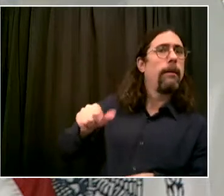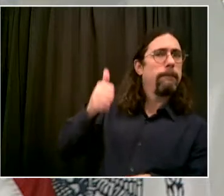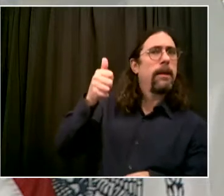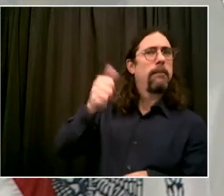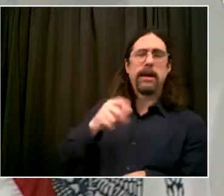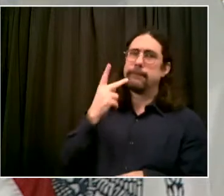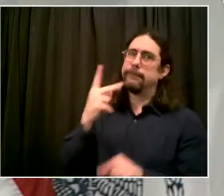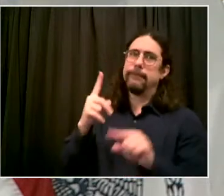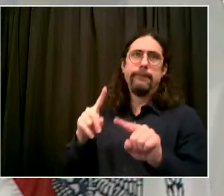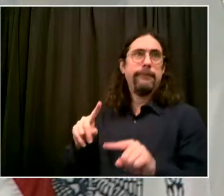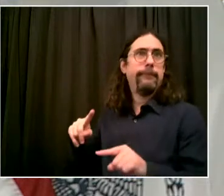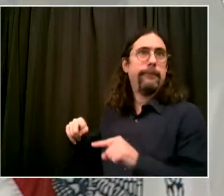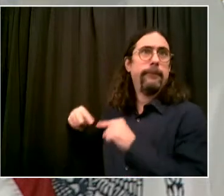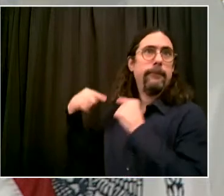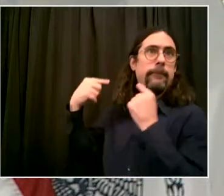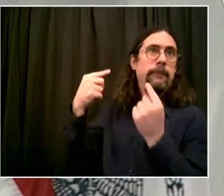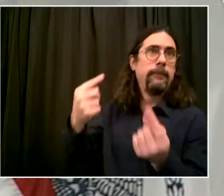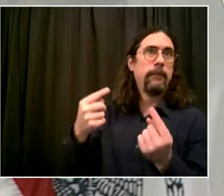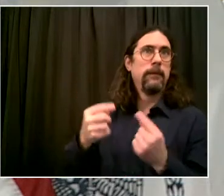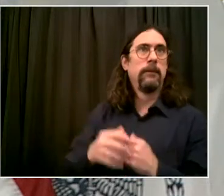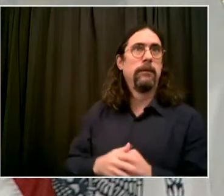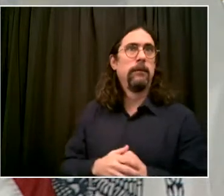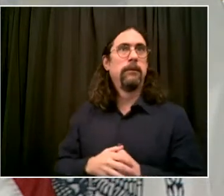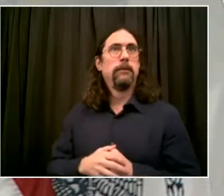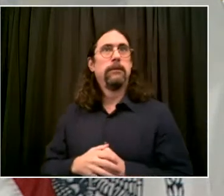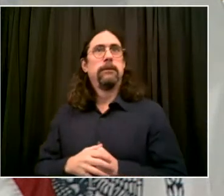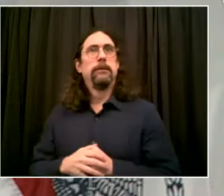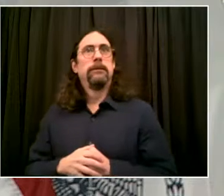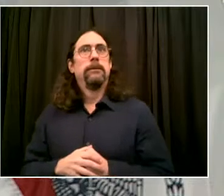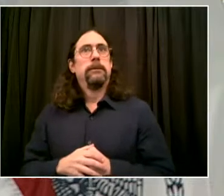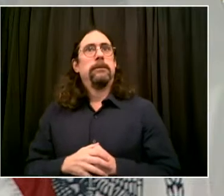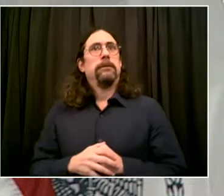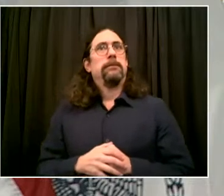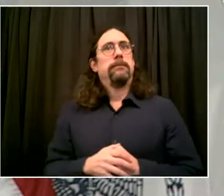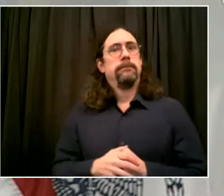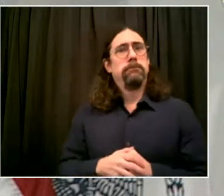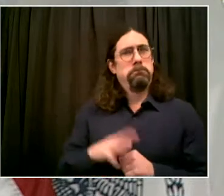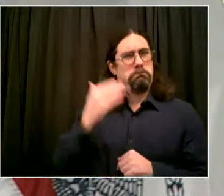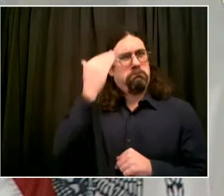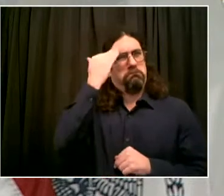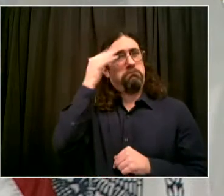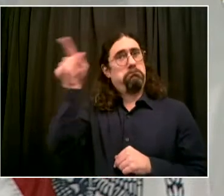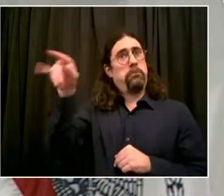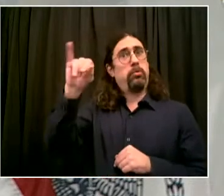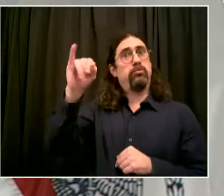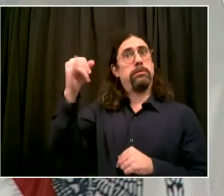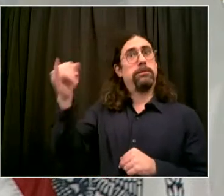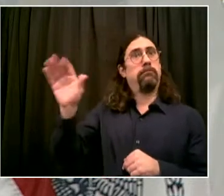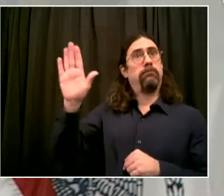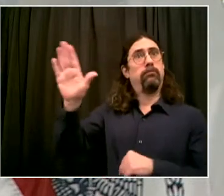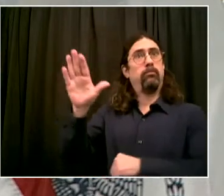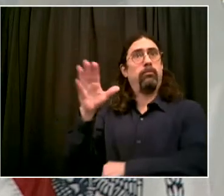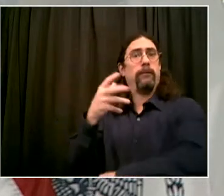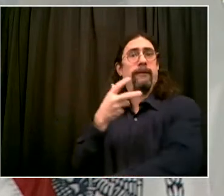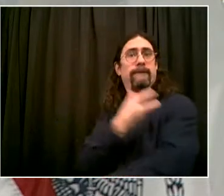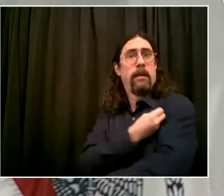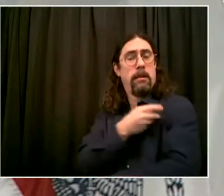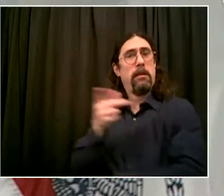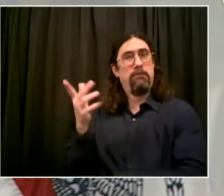TO PASS VERY CONSISTETELYNT. DR. VARMA SPOKE YESTERDAY ABOUT JOHNSON & JOHNSON.